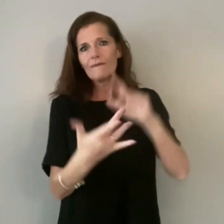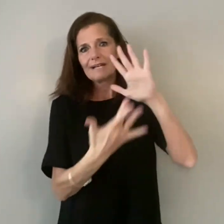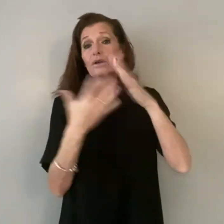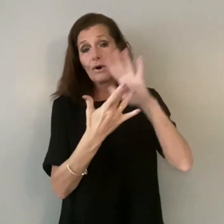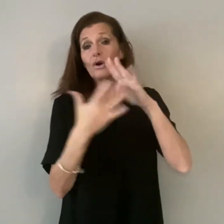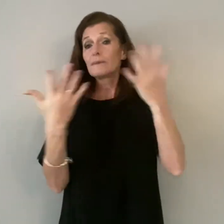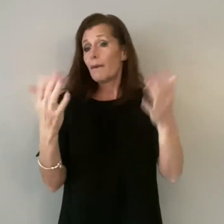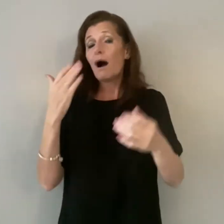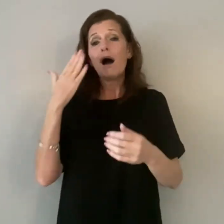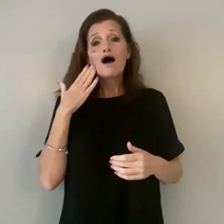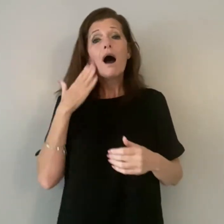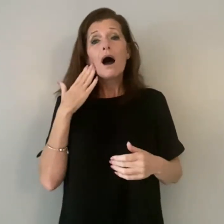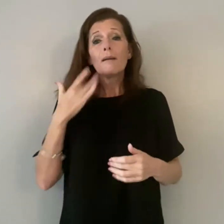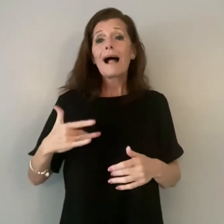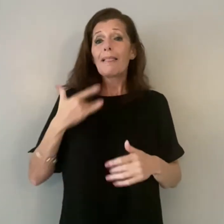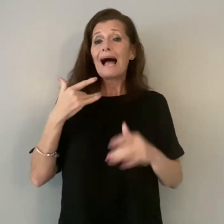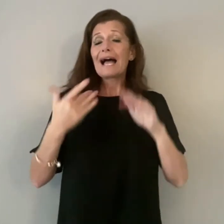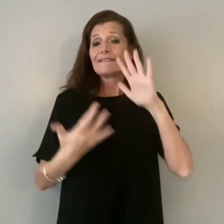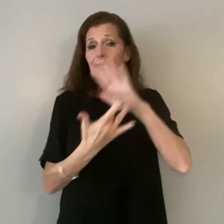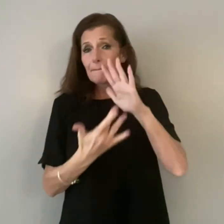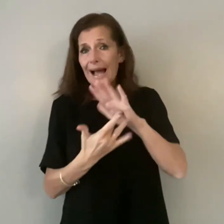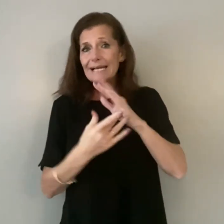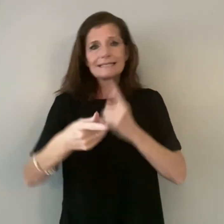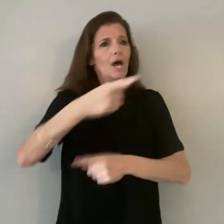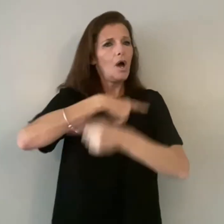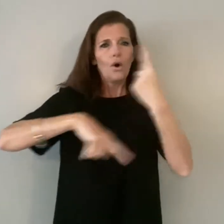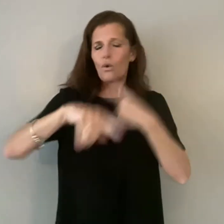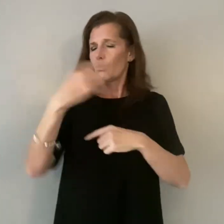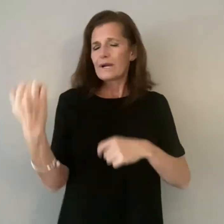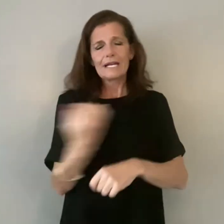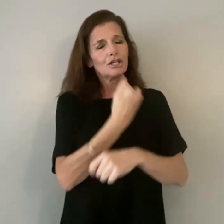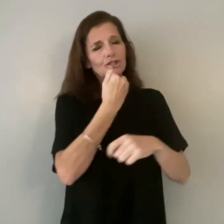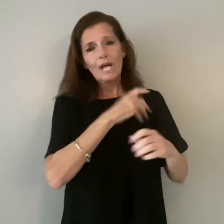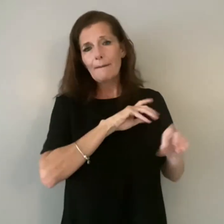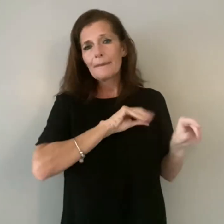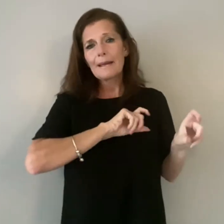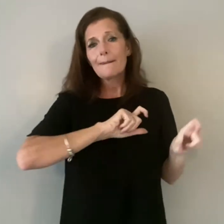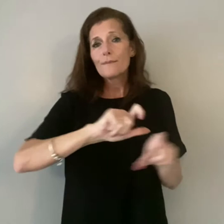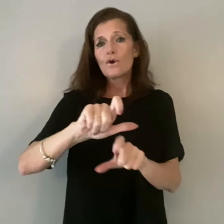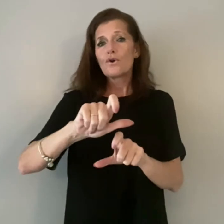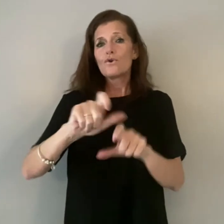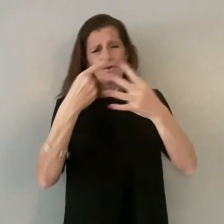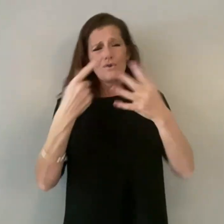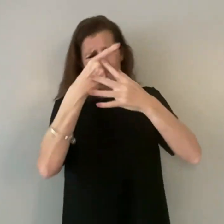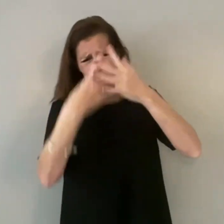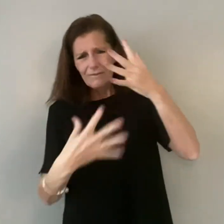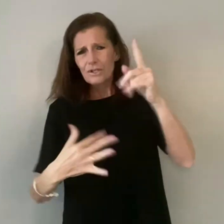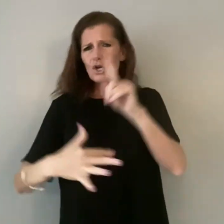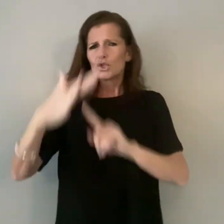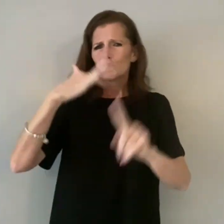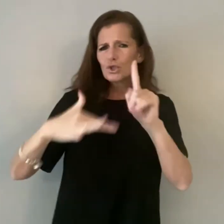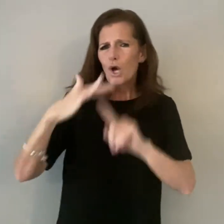but also Black Lives Matter. And also we show up in movements and all of these, really important social issues.